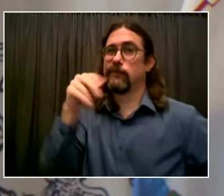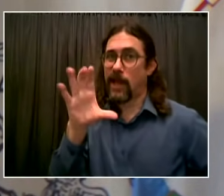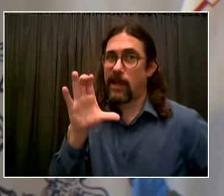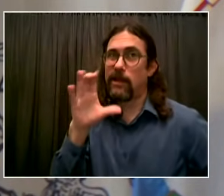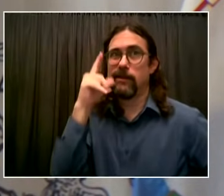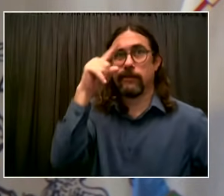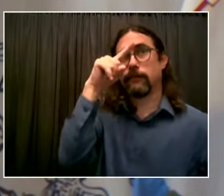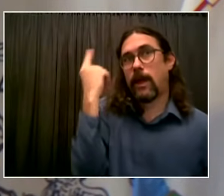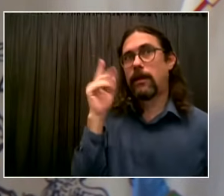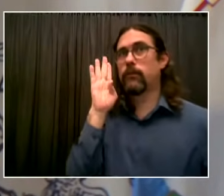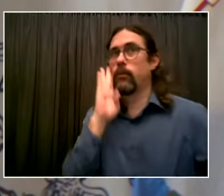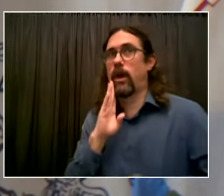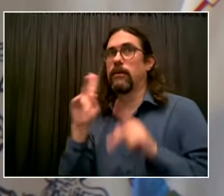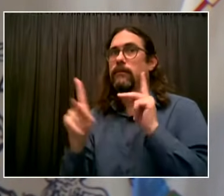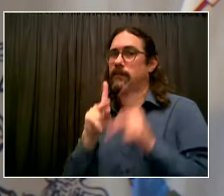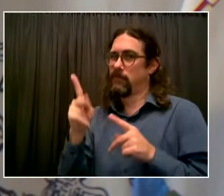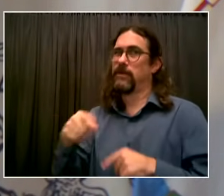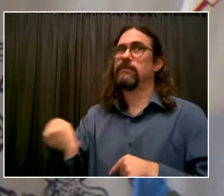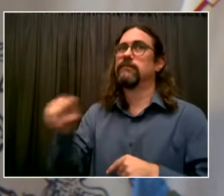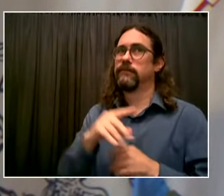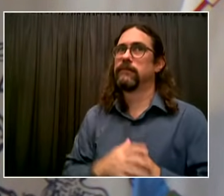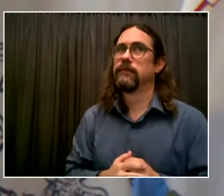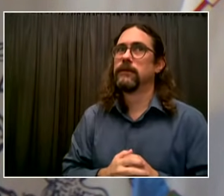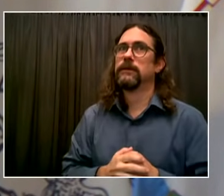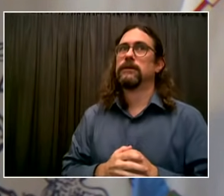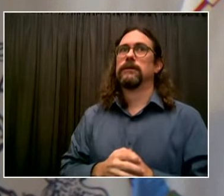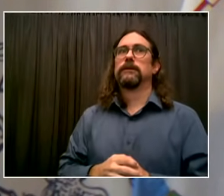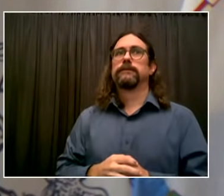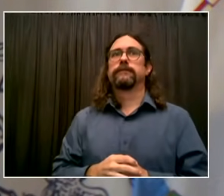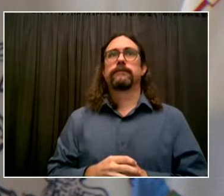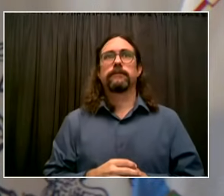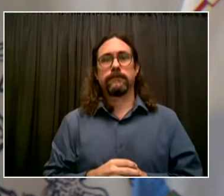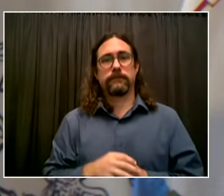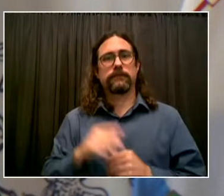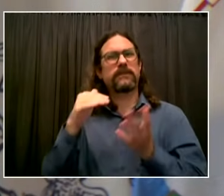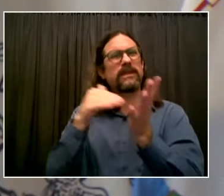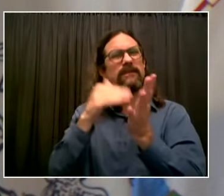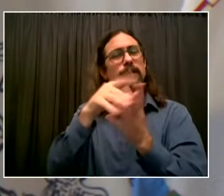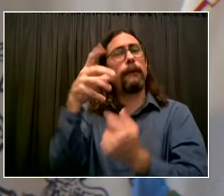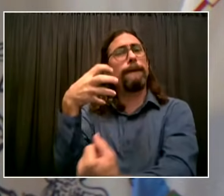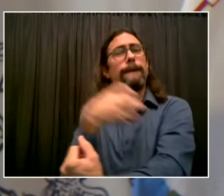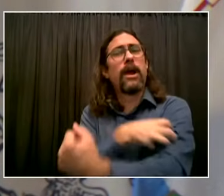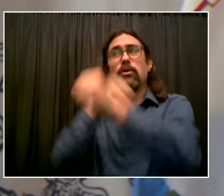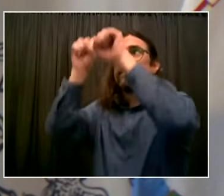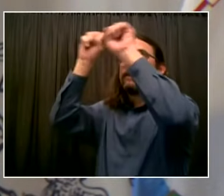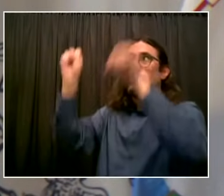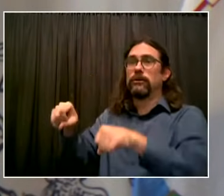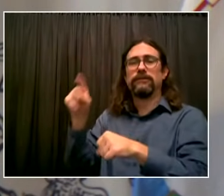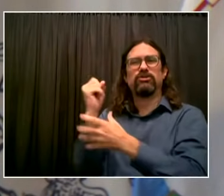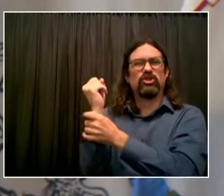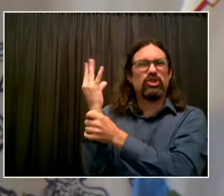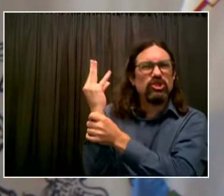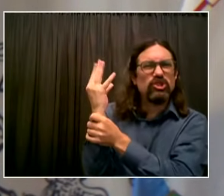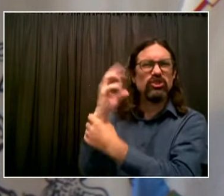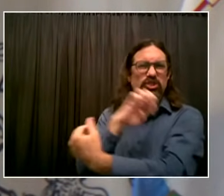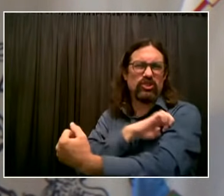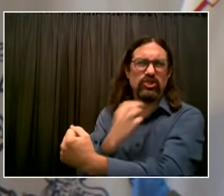ADDIONTI OF ENSURING WE NOW